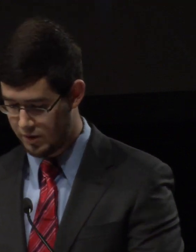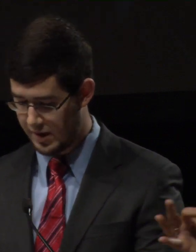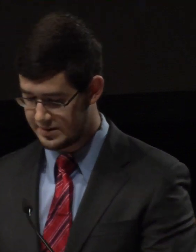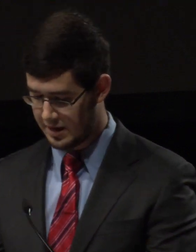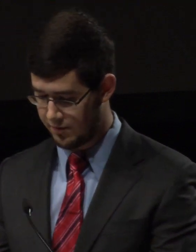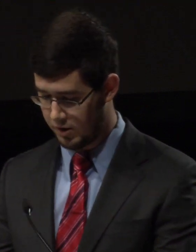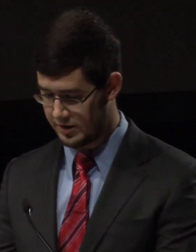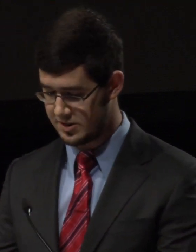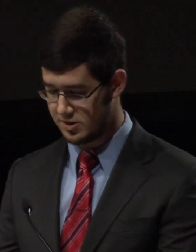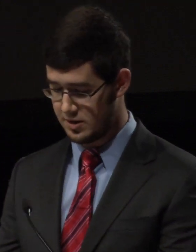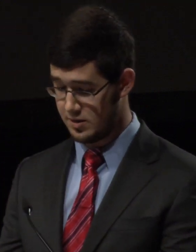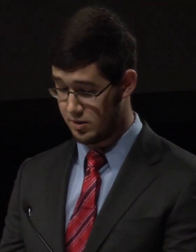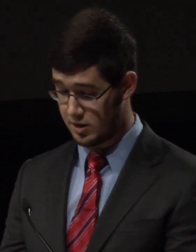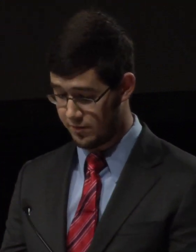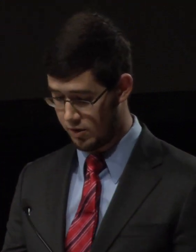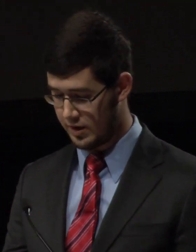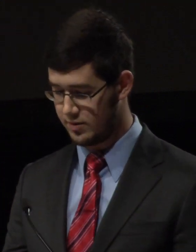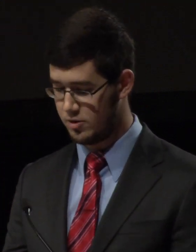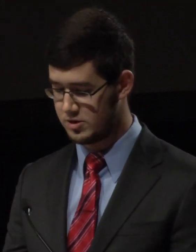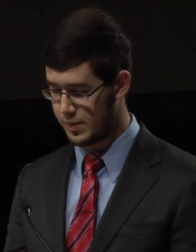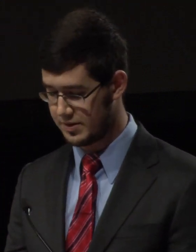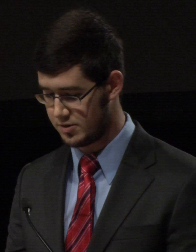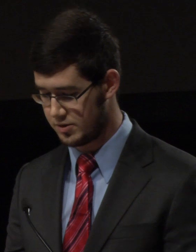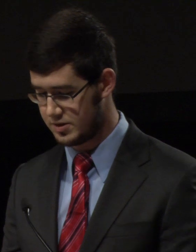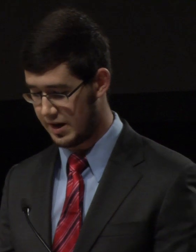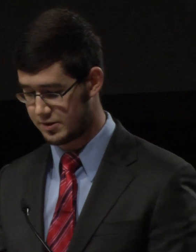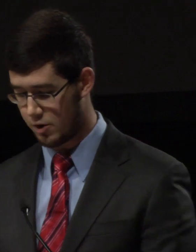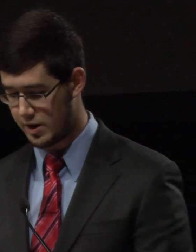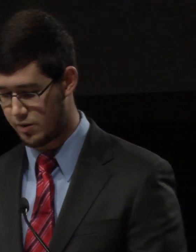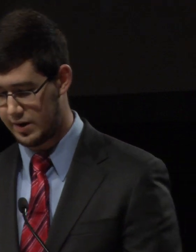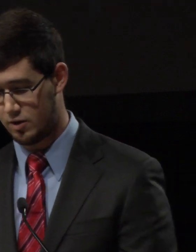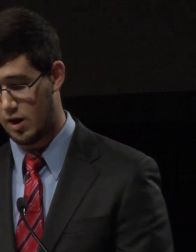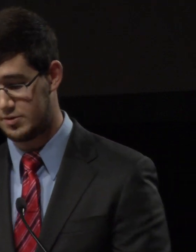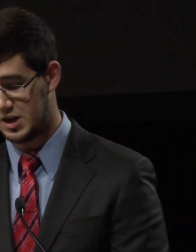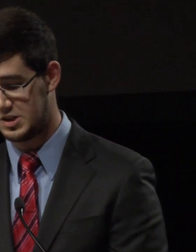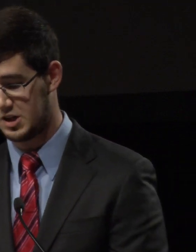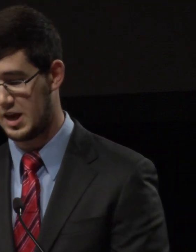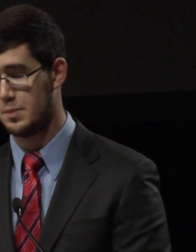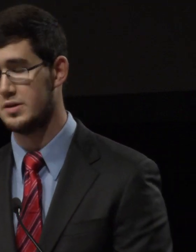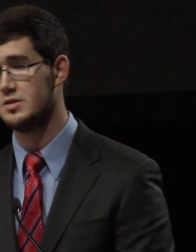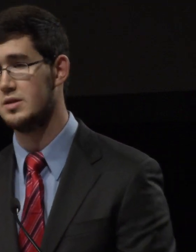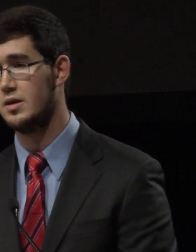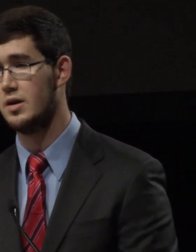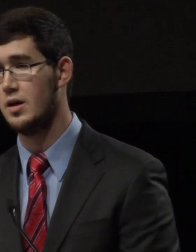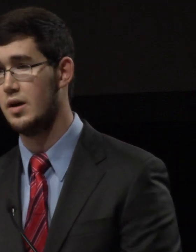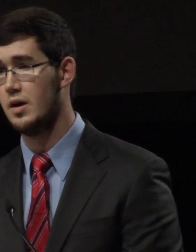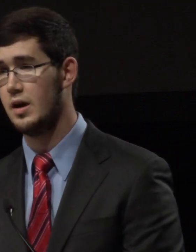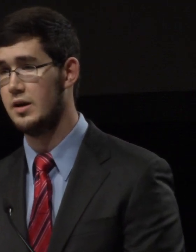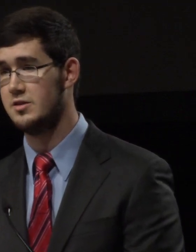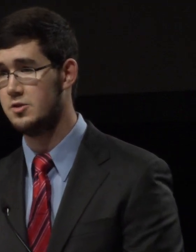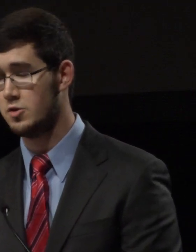I REALIZE THAT CONVERTING TO SEMESTERS HAS ALREADY CREATED A LOT OF CHANGE ON CAMPUS.